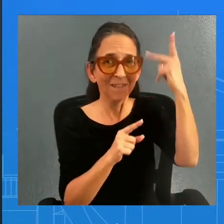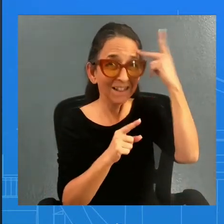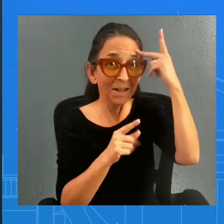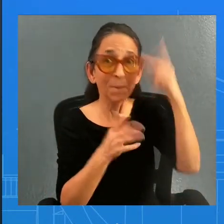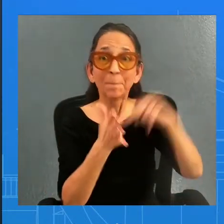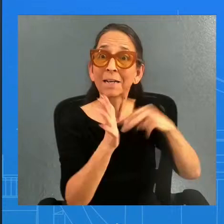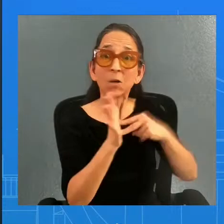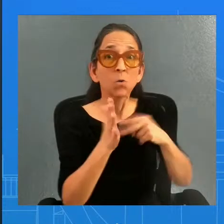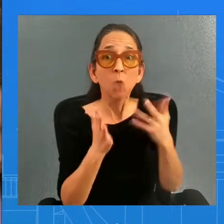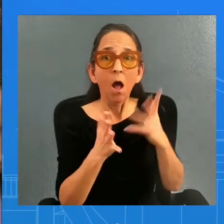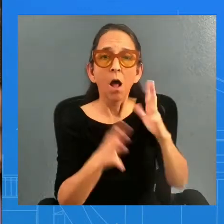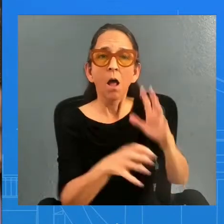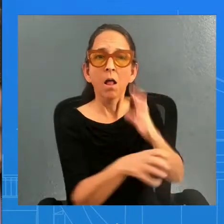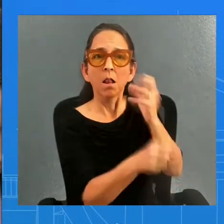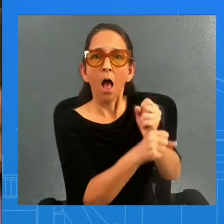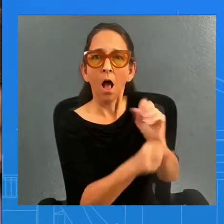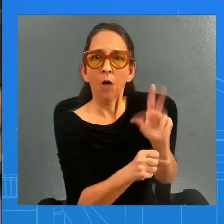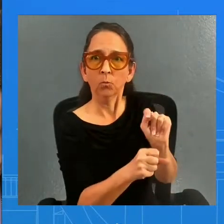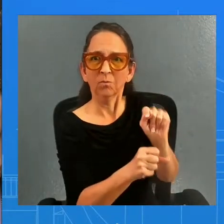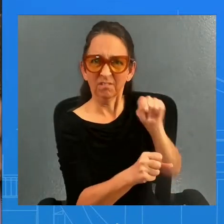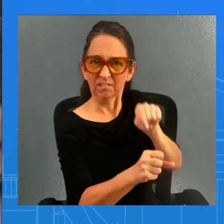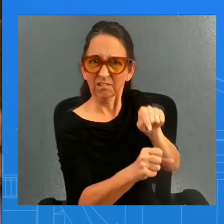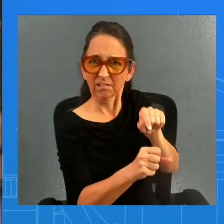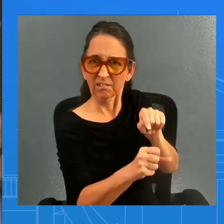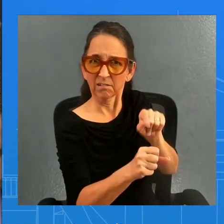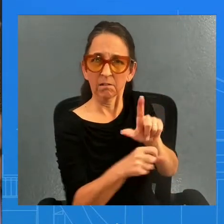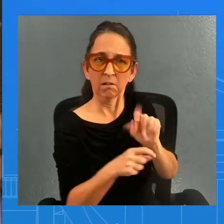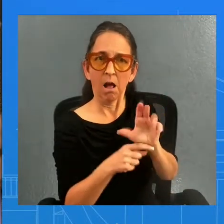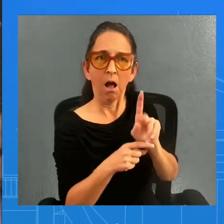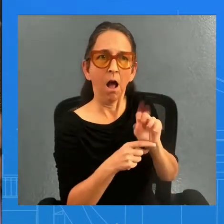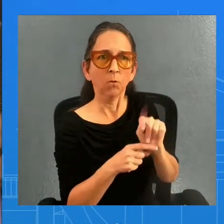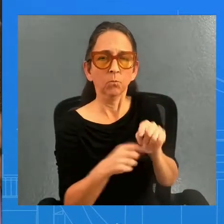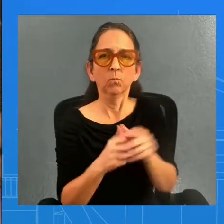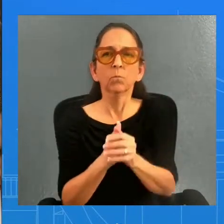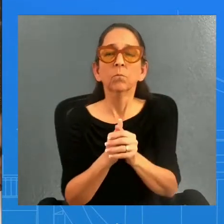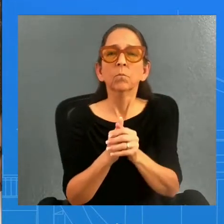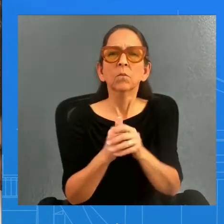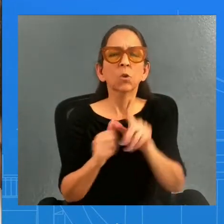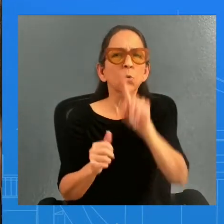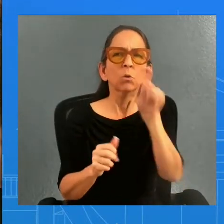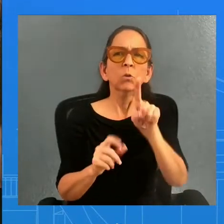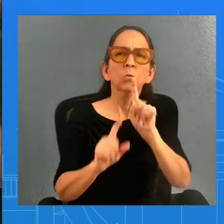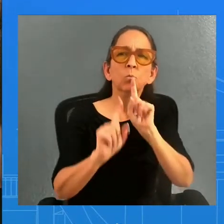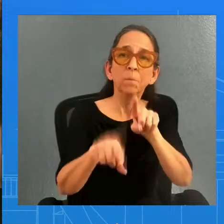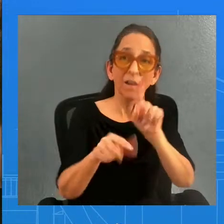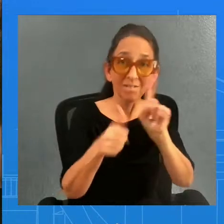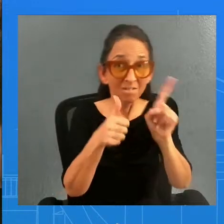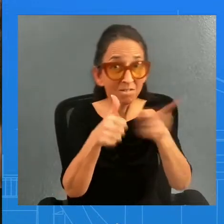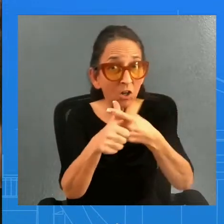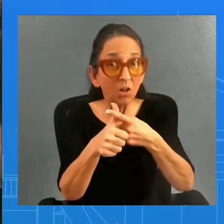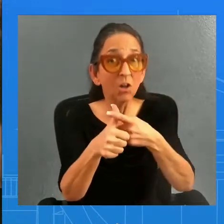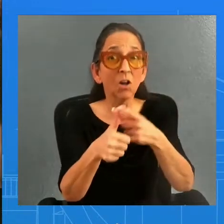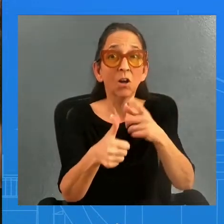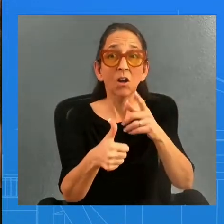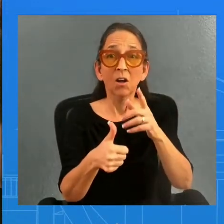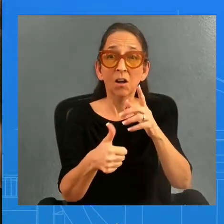The Press: Well, he first said twice, "lock him up." So, you're saying -- when he said "lock him up," he meant, defeat Donald Trump?